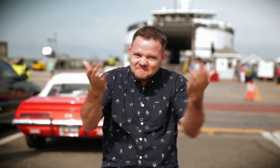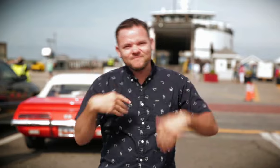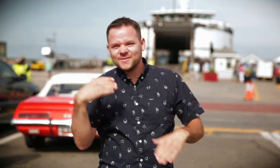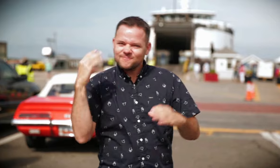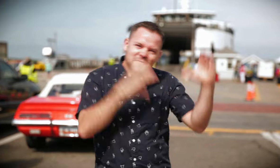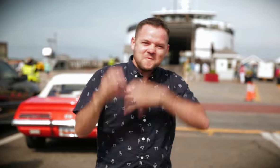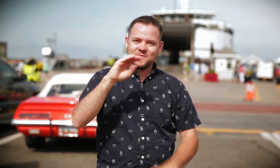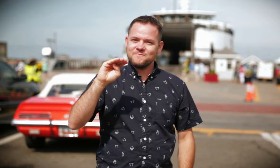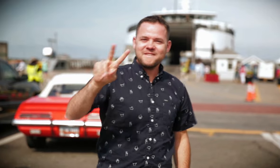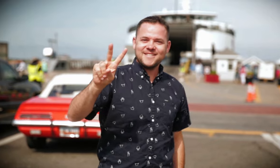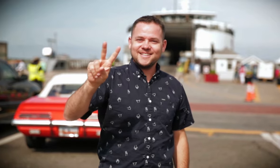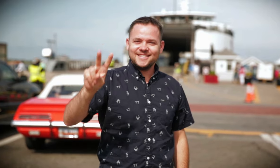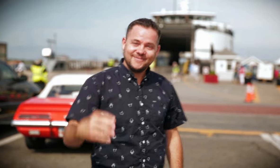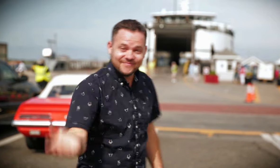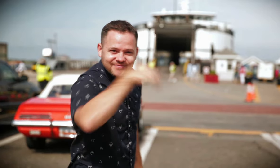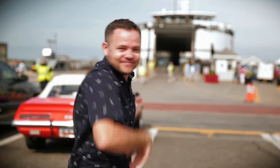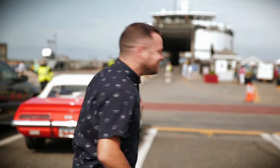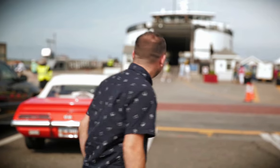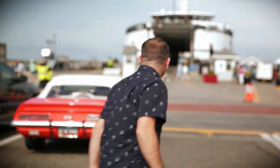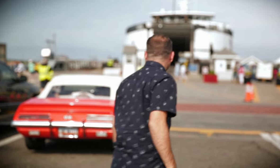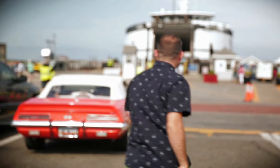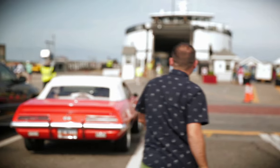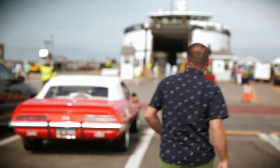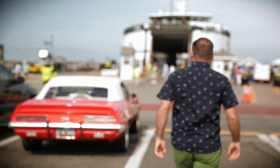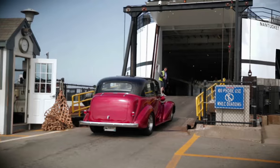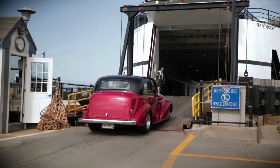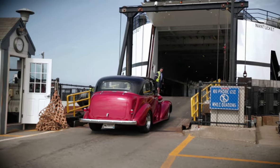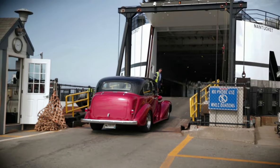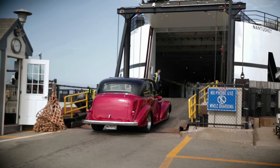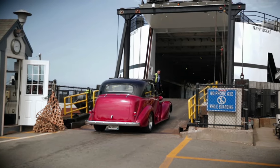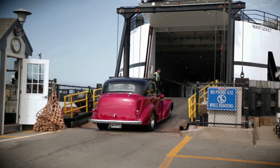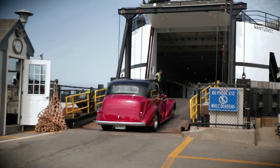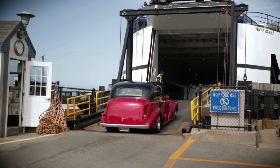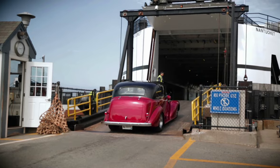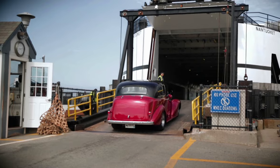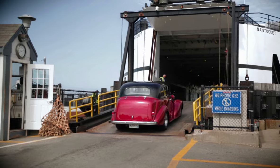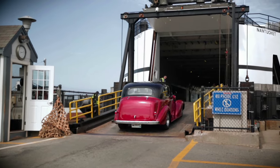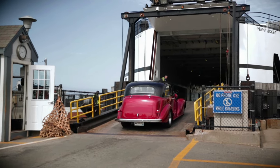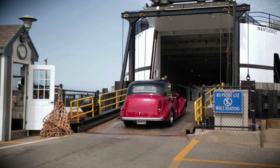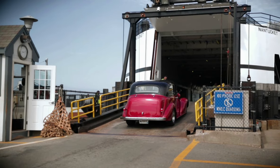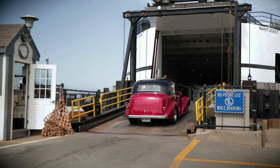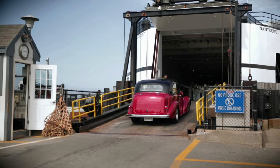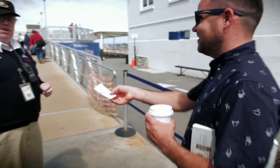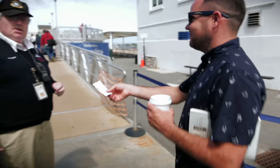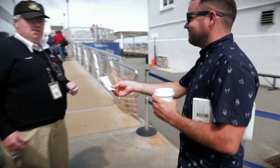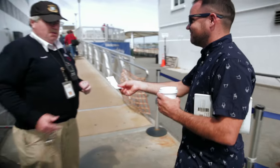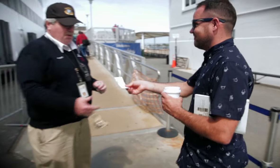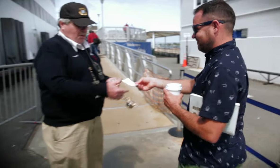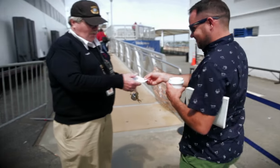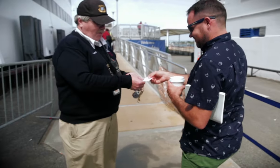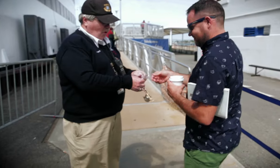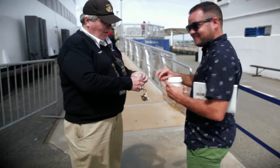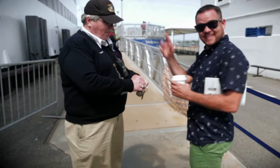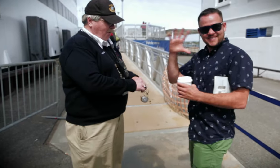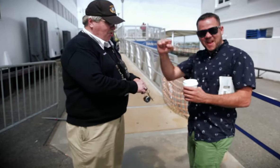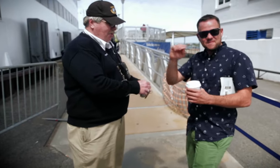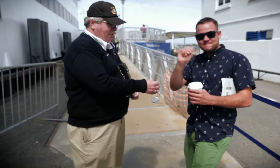Join me as we explore Martha's Vineyard!